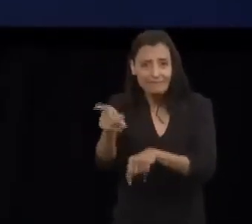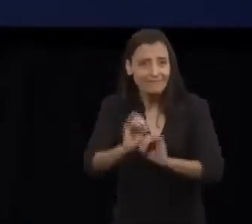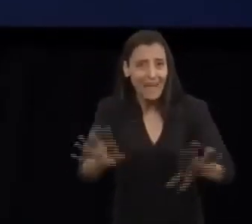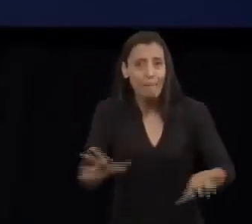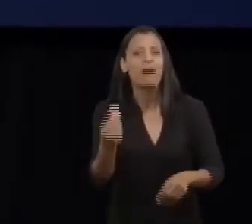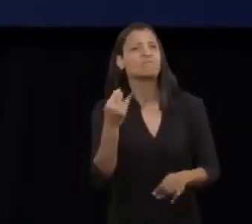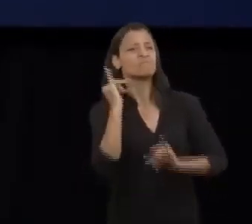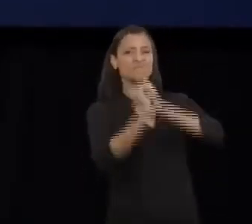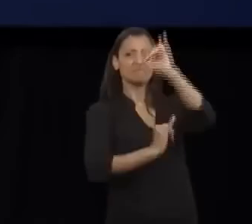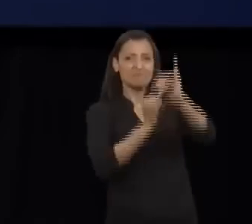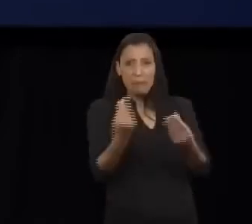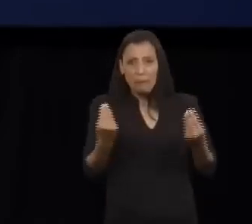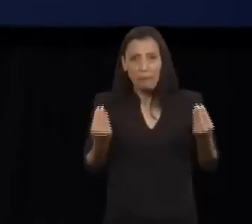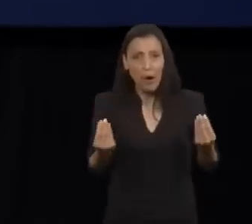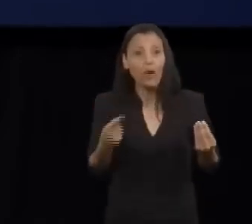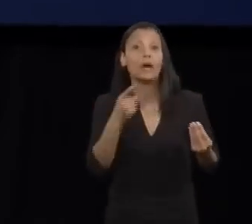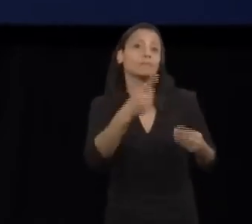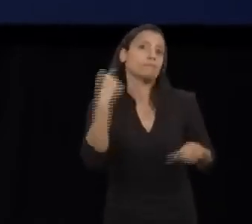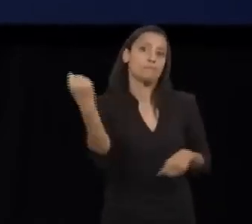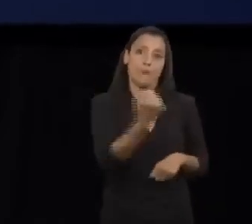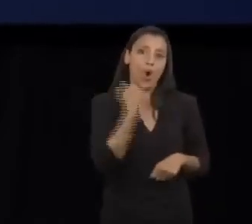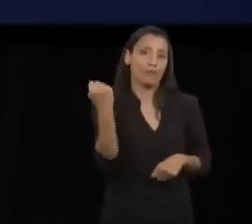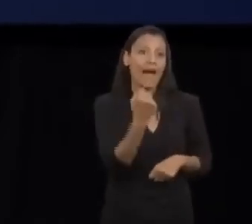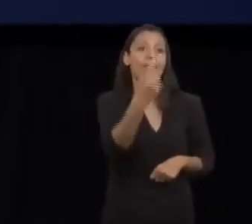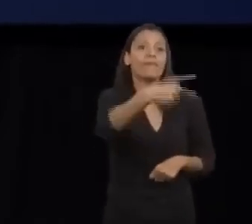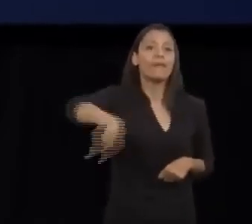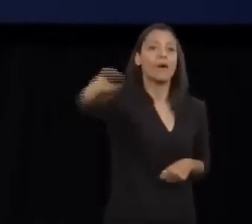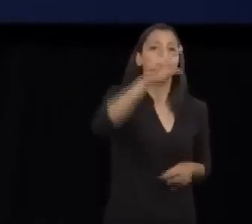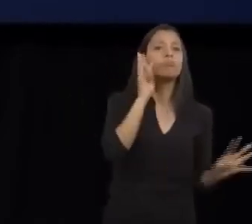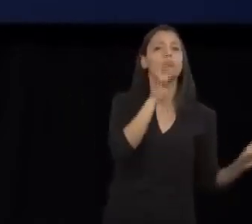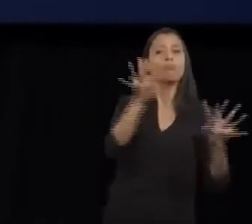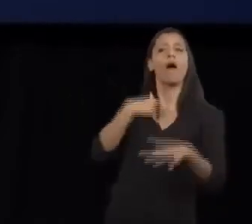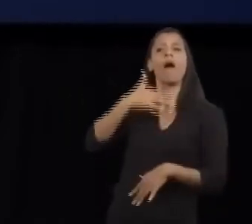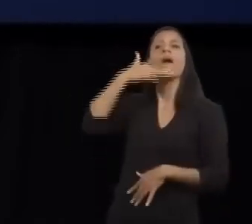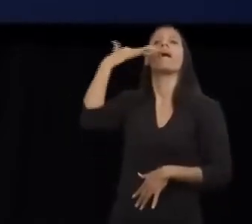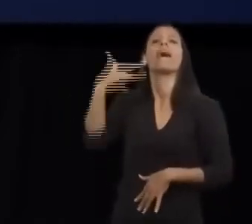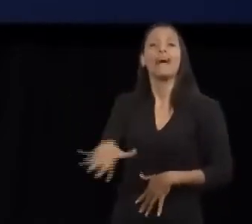Because it is fundamental to understand what the interest rate is later.